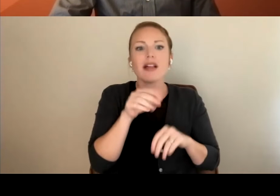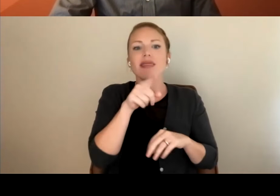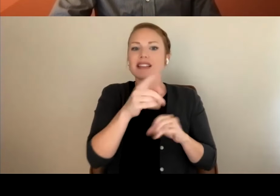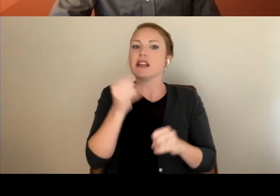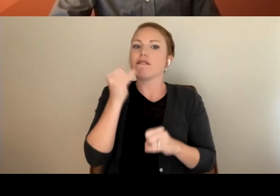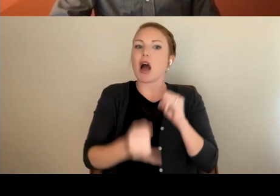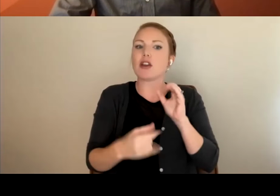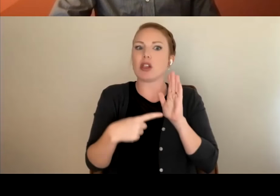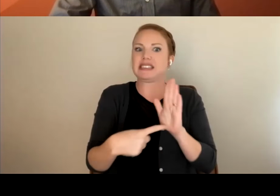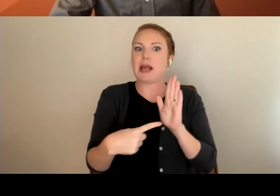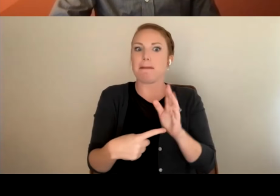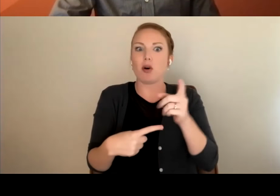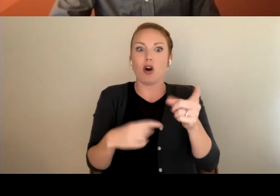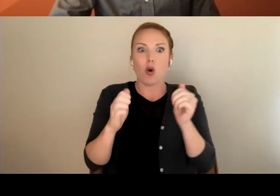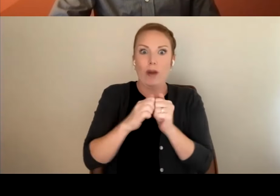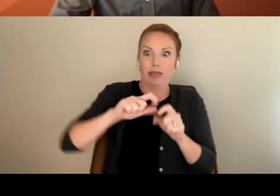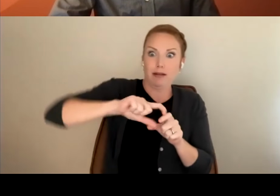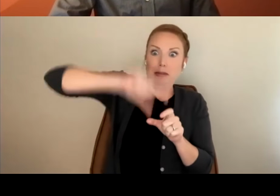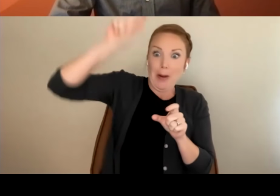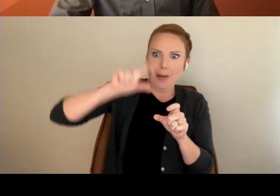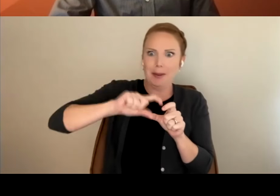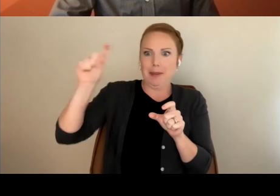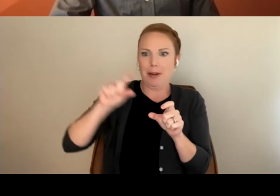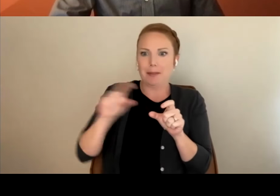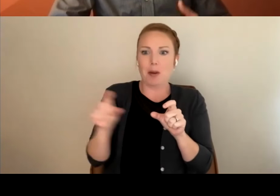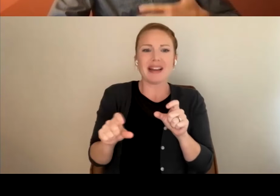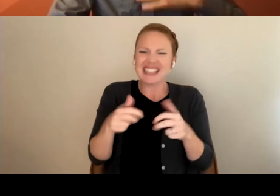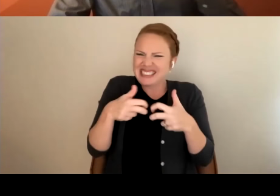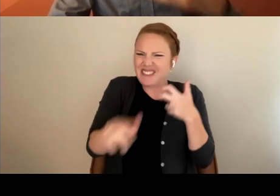graph with exploding slices coming out of it - just very difficult to perceive. So this